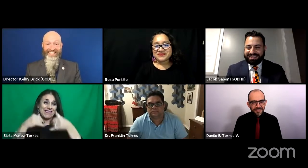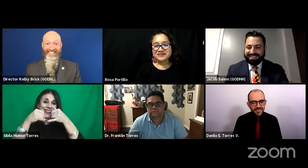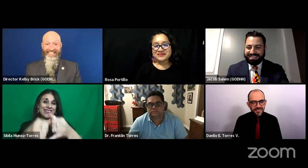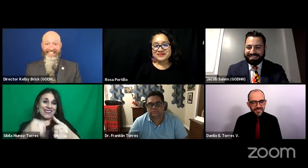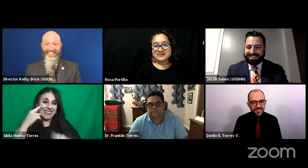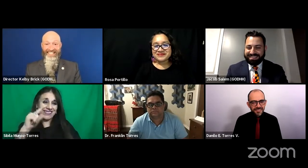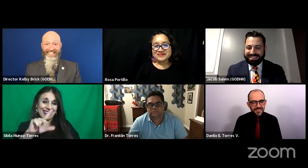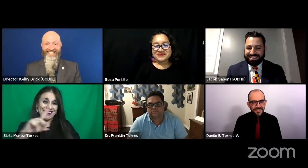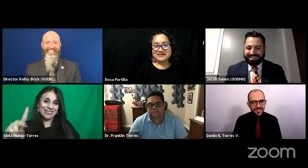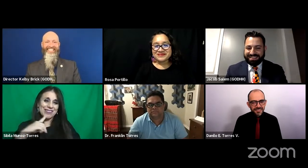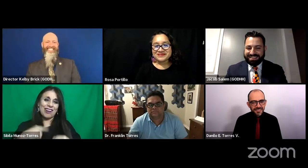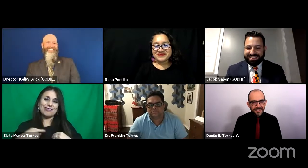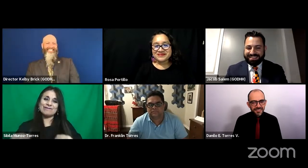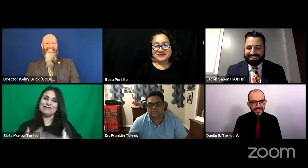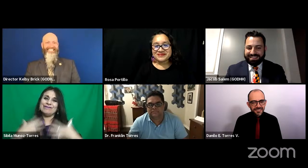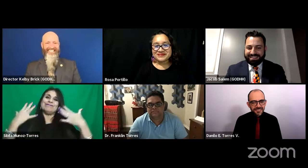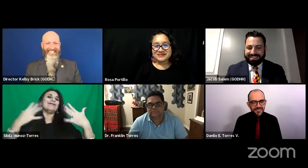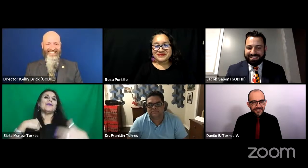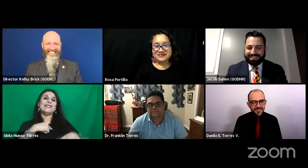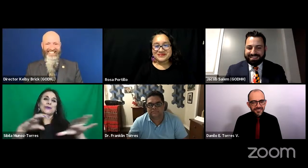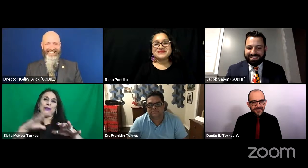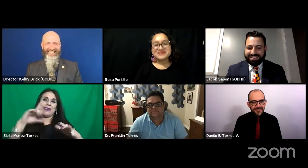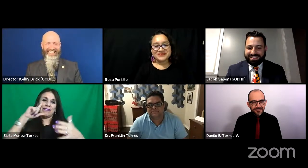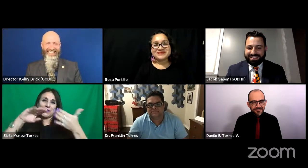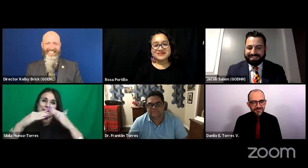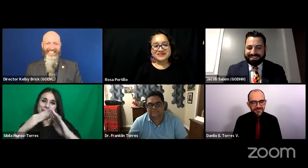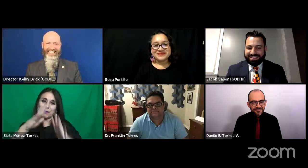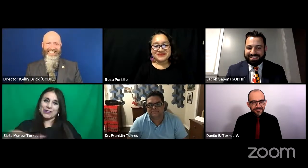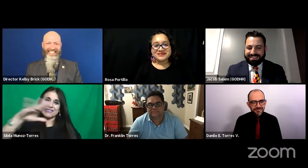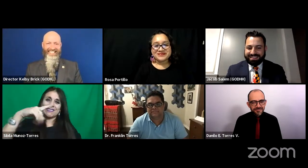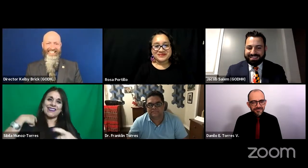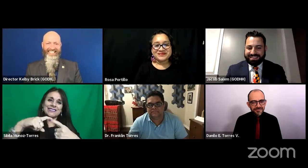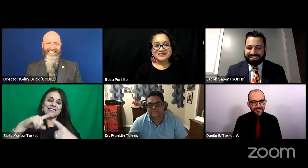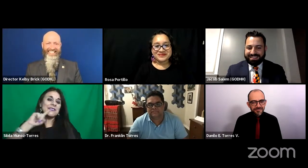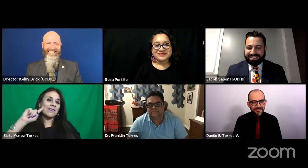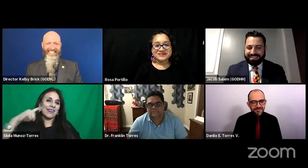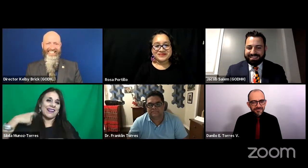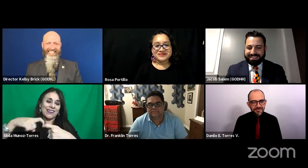to be recognized. This is our first time to get an award. It's very, very inspiring, not